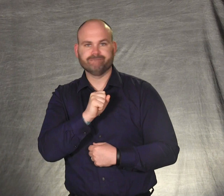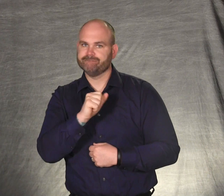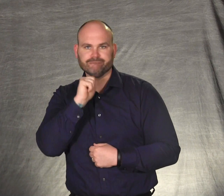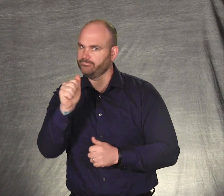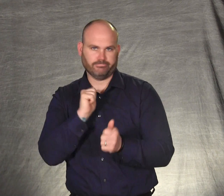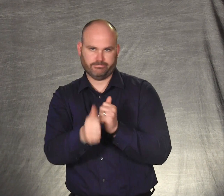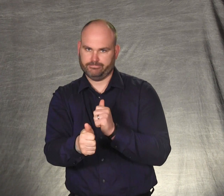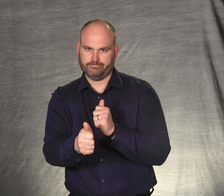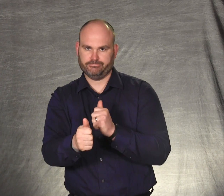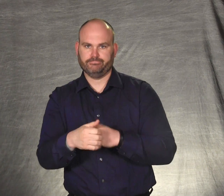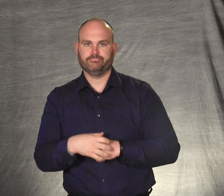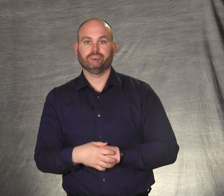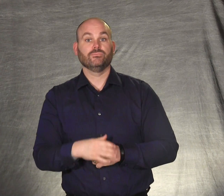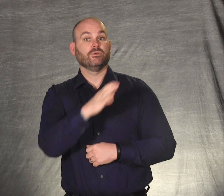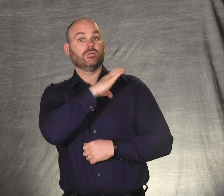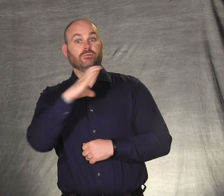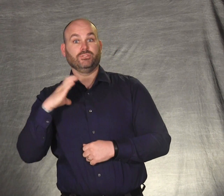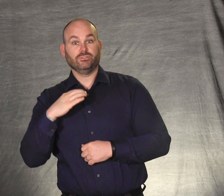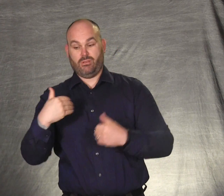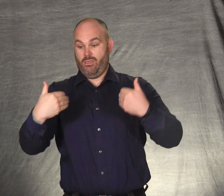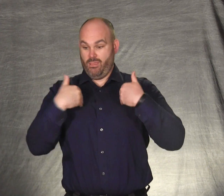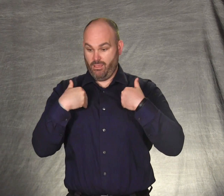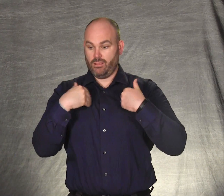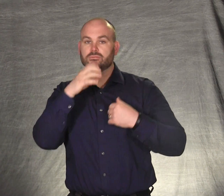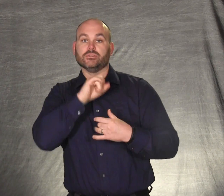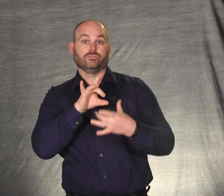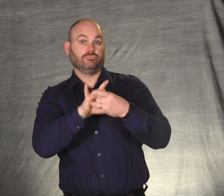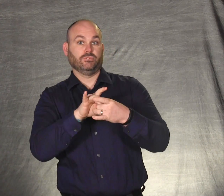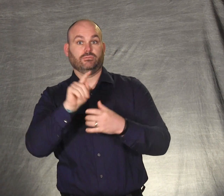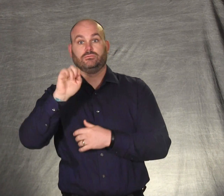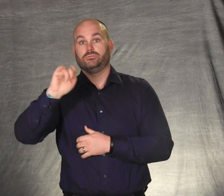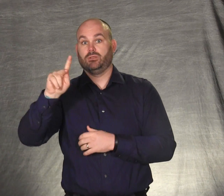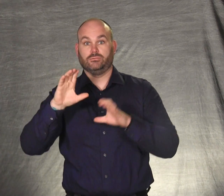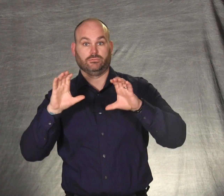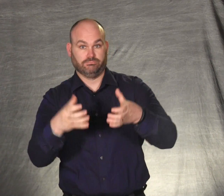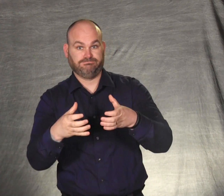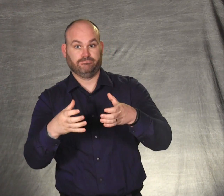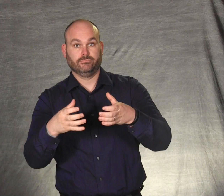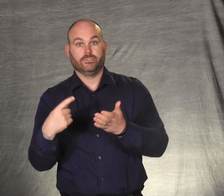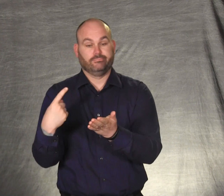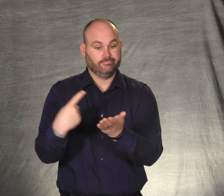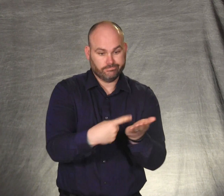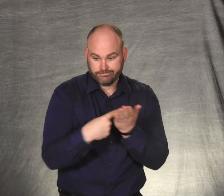NOT PASSED The Commission has an Age Related Hearing Loss Task Force